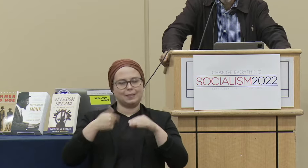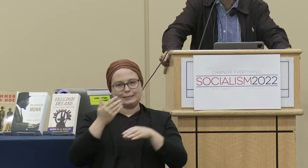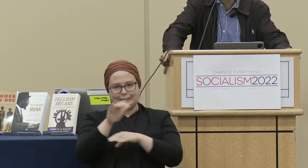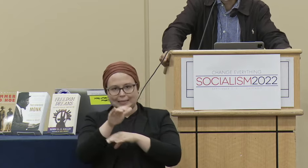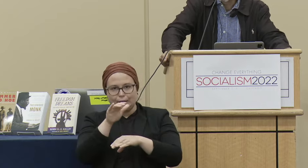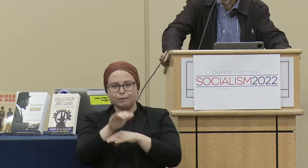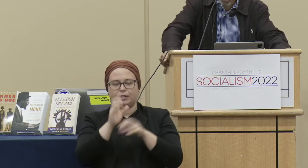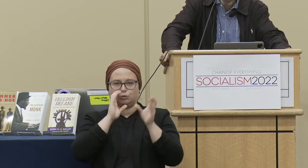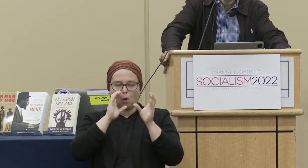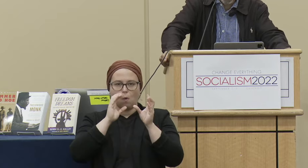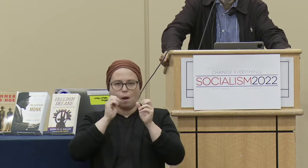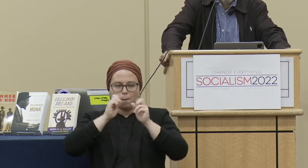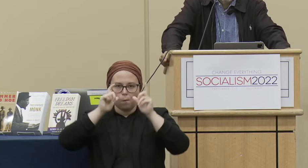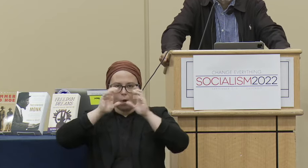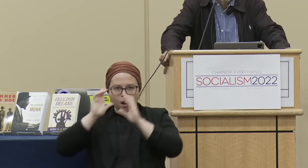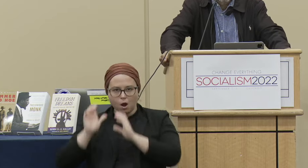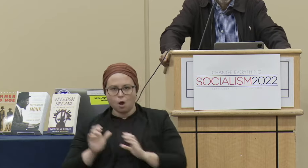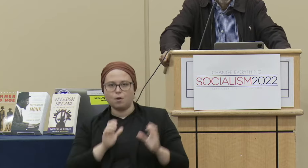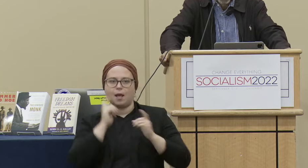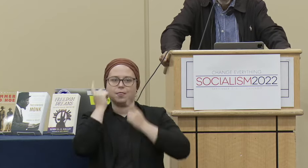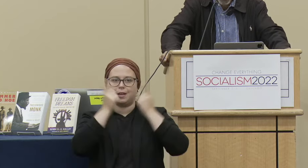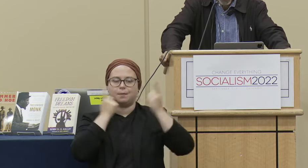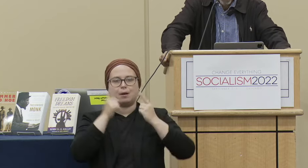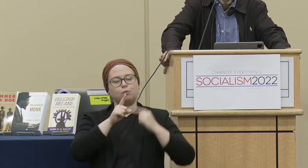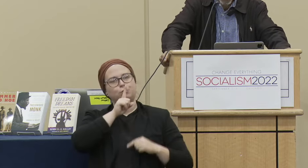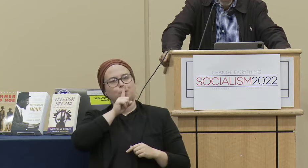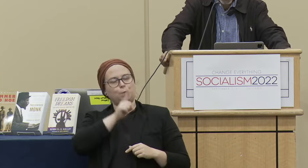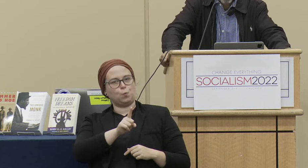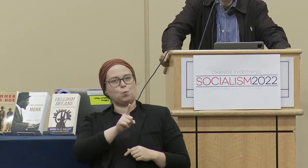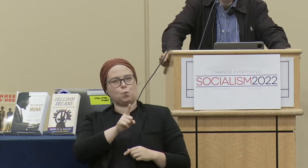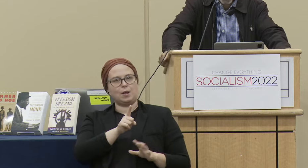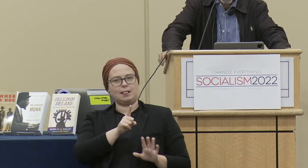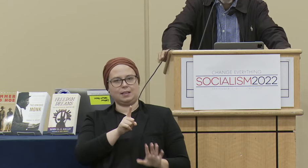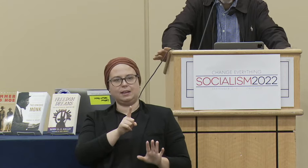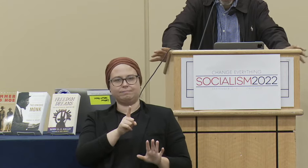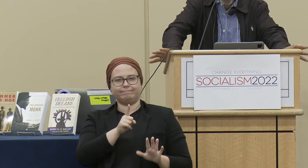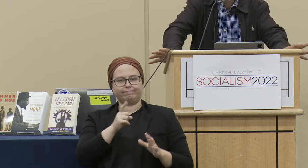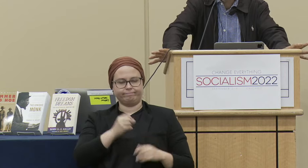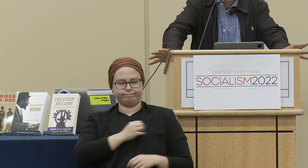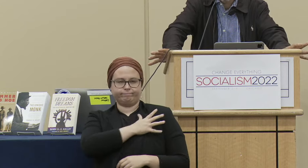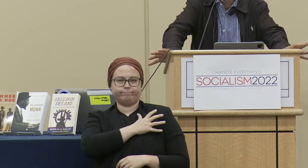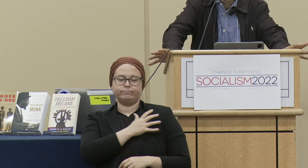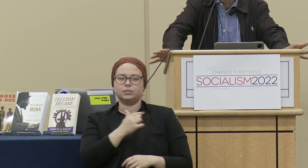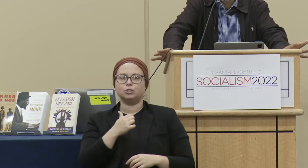evening . Kept me up all night thinking about. So, I'm really